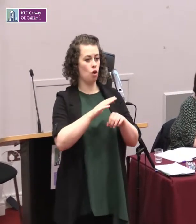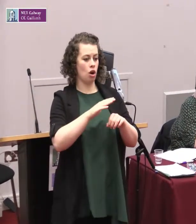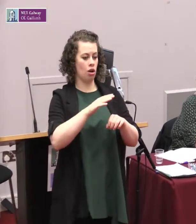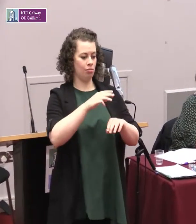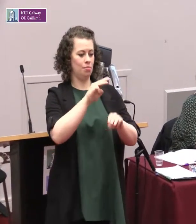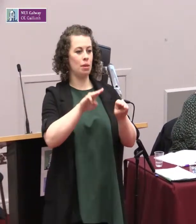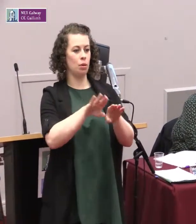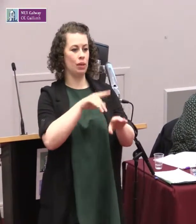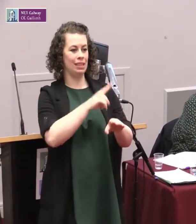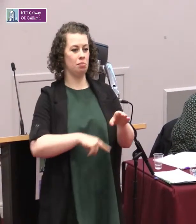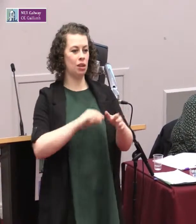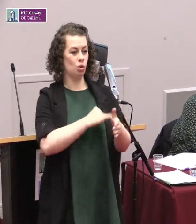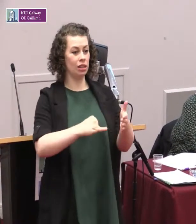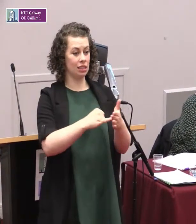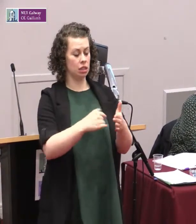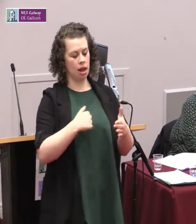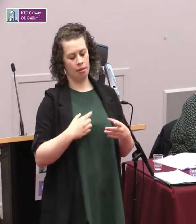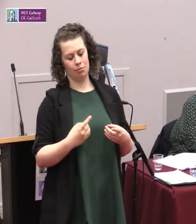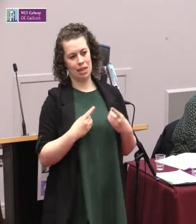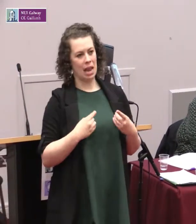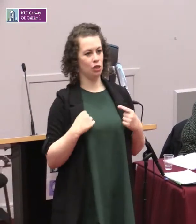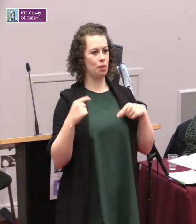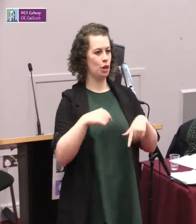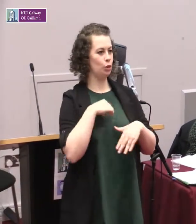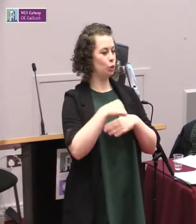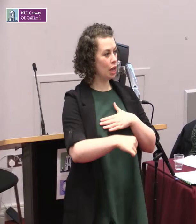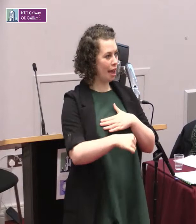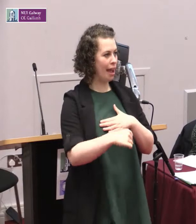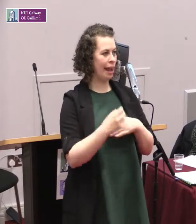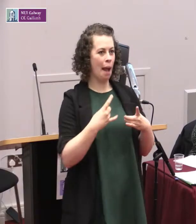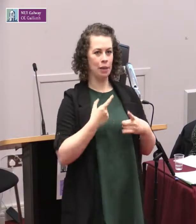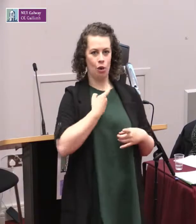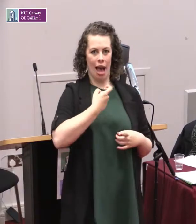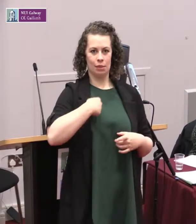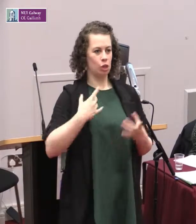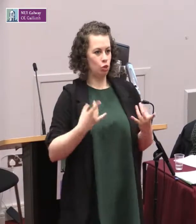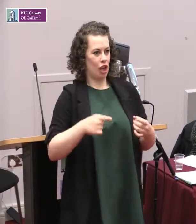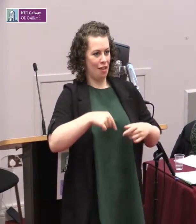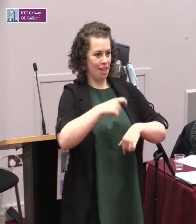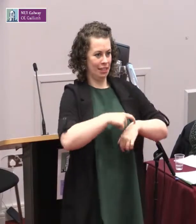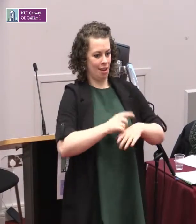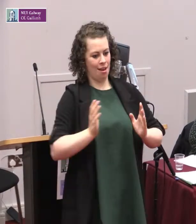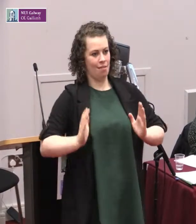We are delighted to be here today and to have been asked to share this session, which is,